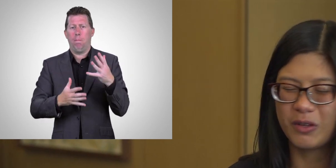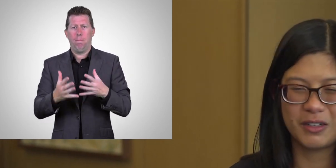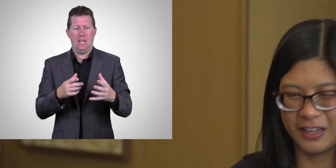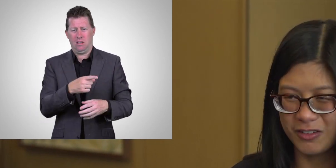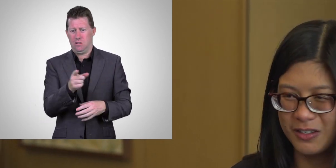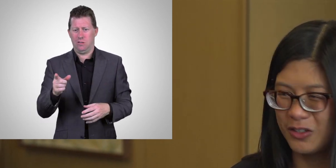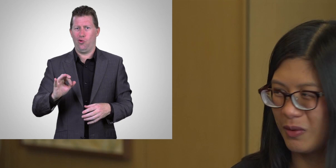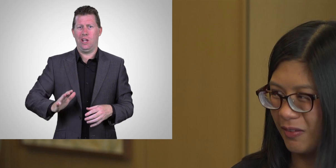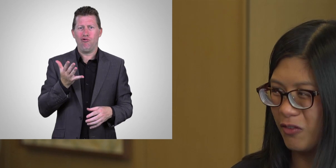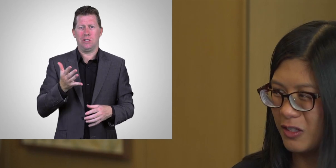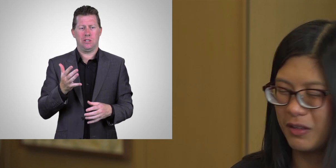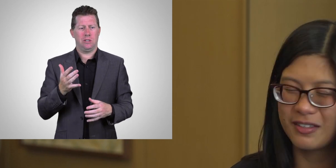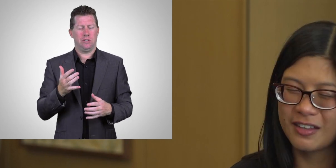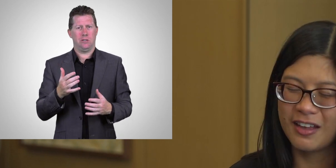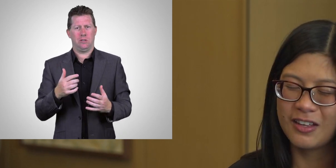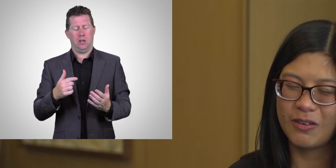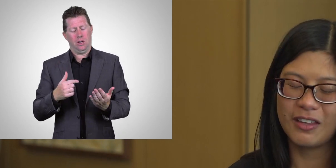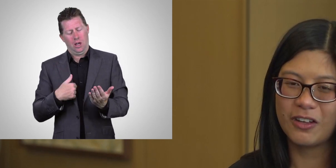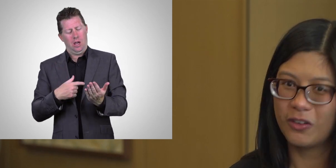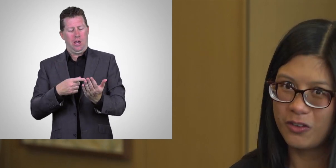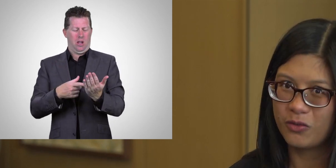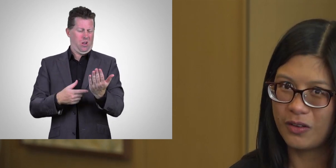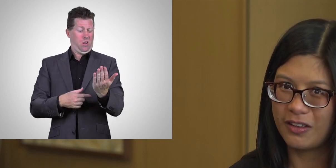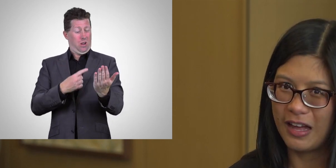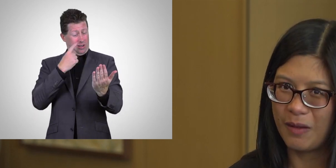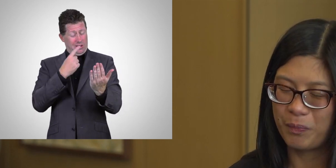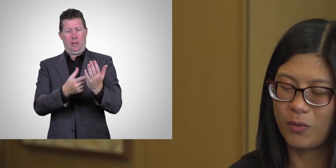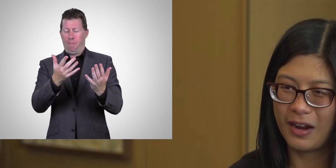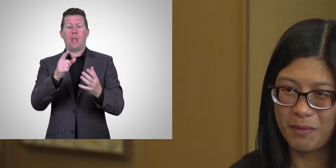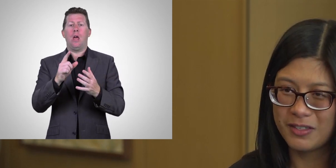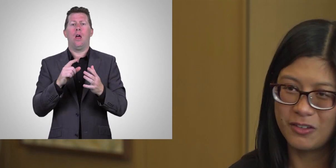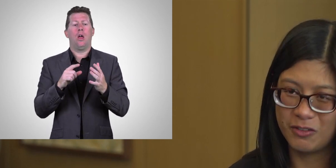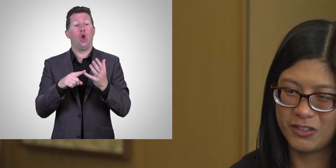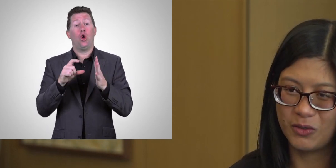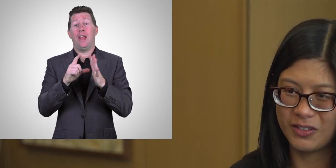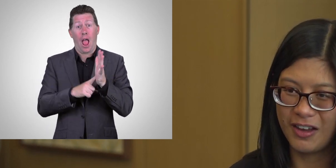really interested in doing in the first place. So I think a lot of what happens in universal design